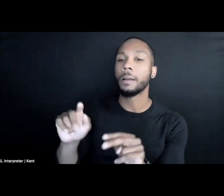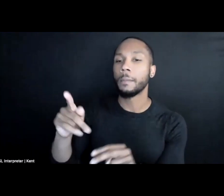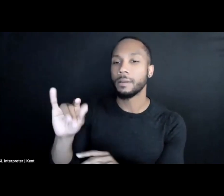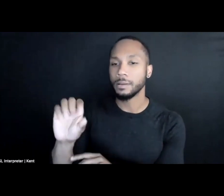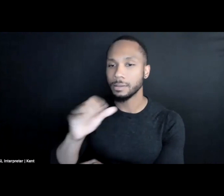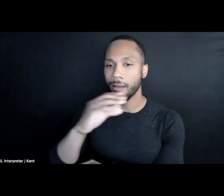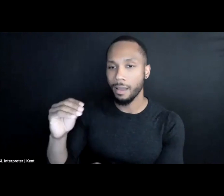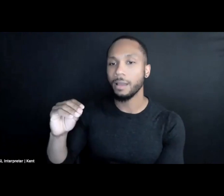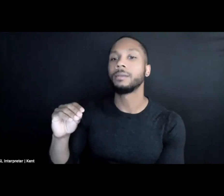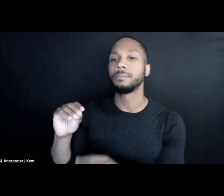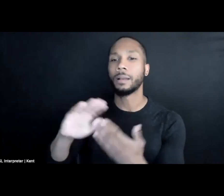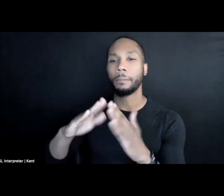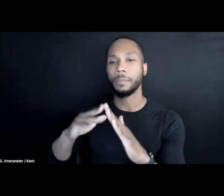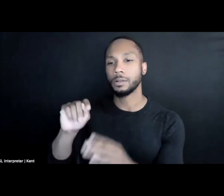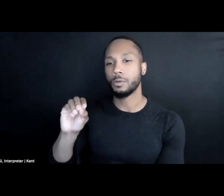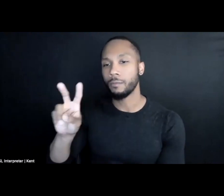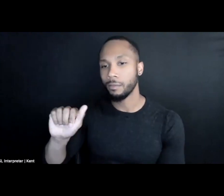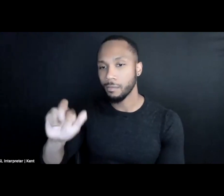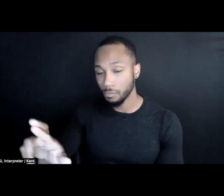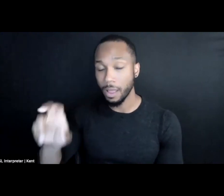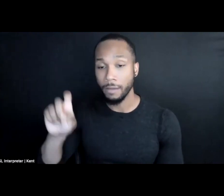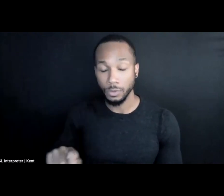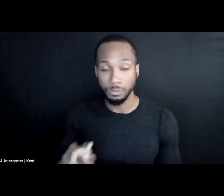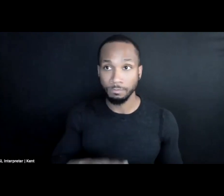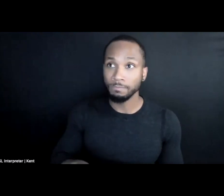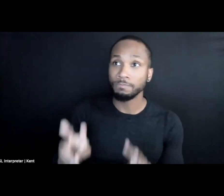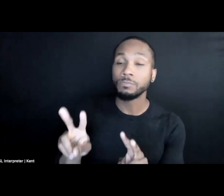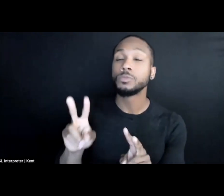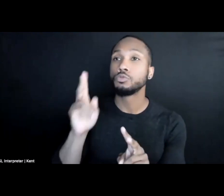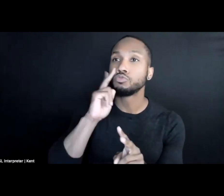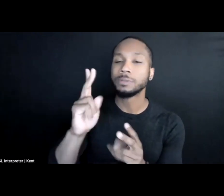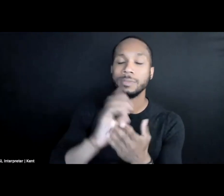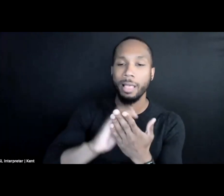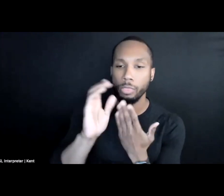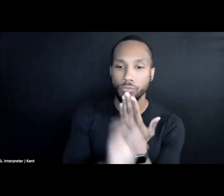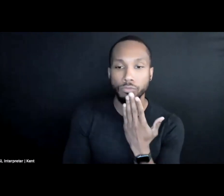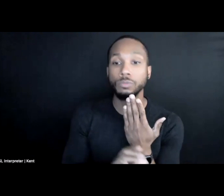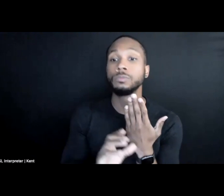Tengo que levantar La vista para Ver el calendario, No para concentrarme,